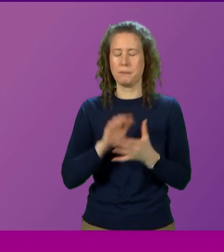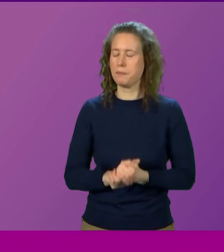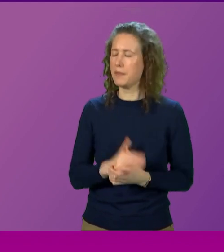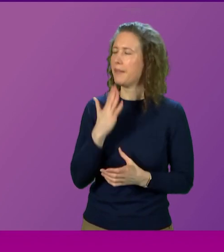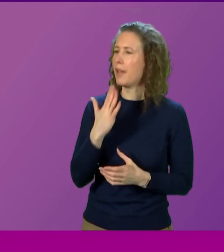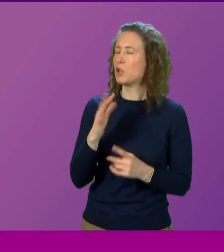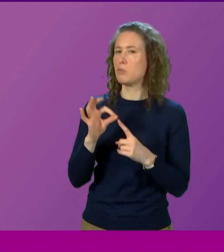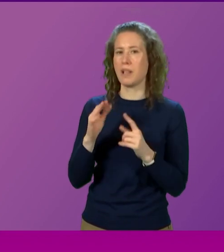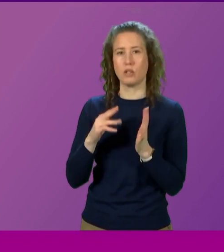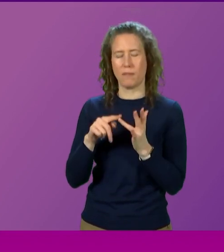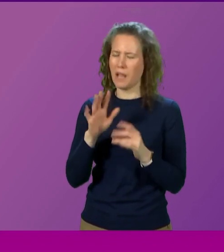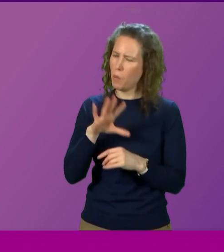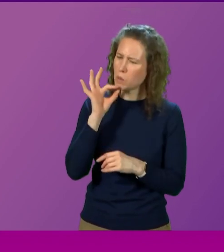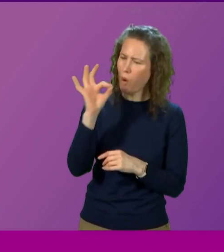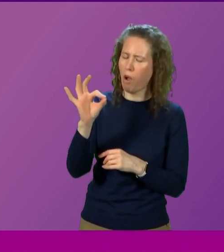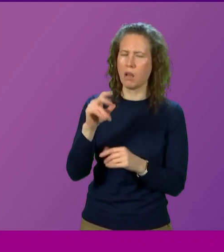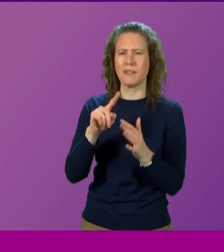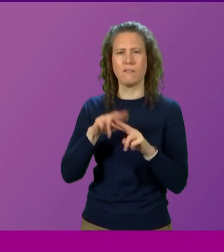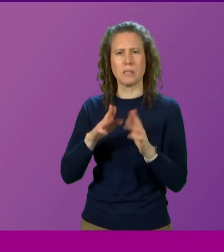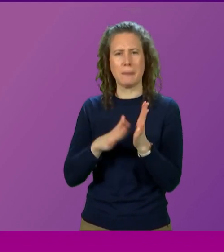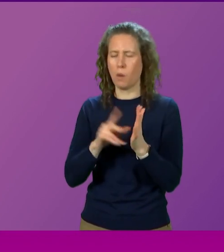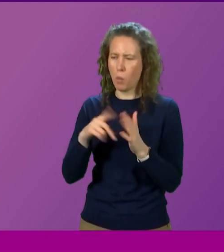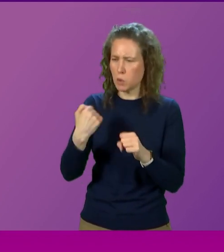To ask the First Minister what action the Scottish Government is taking to build on